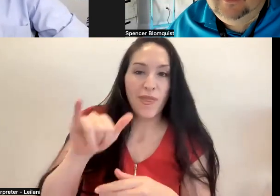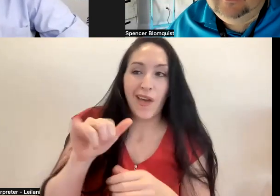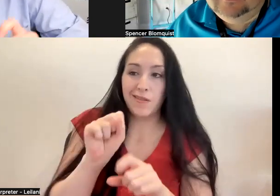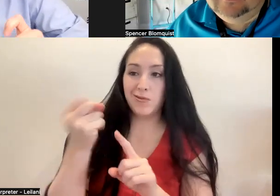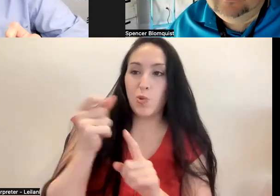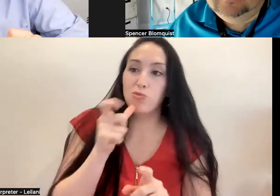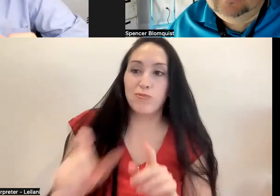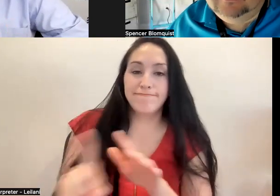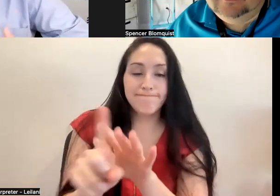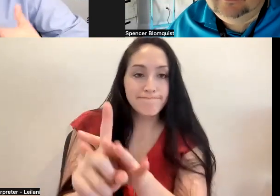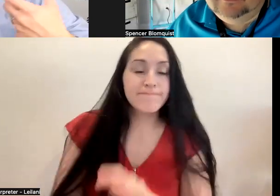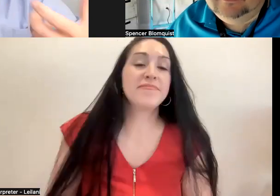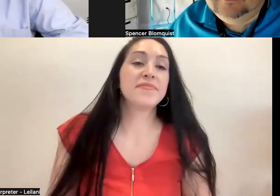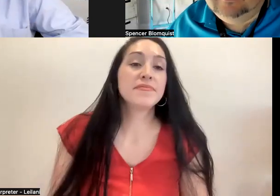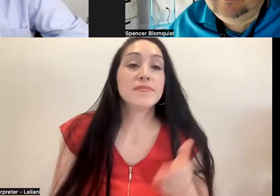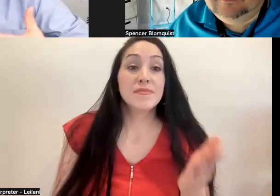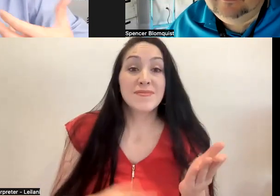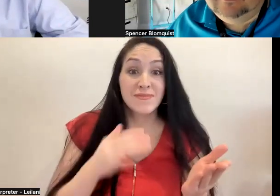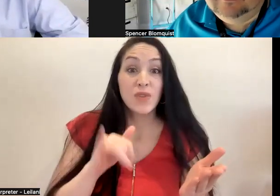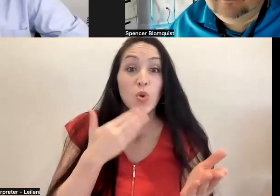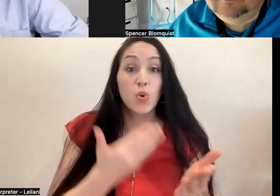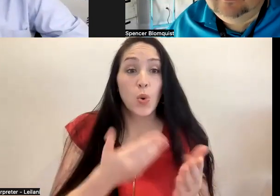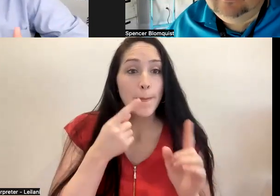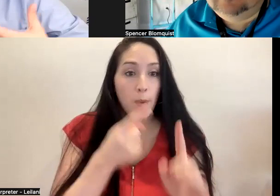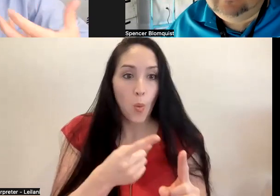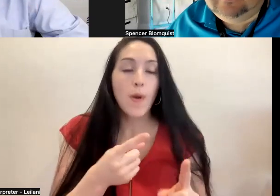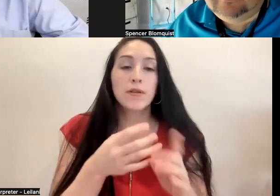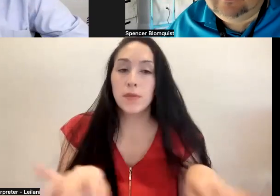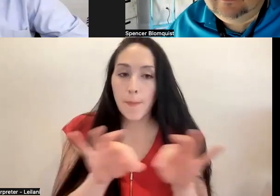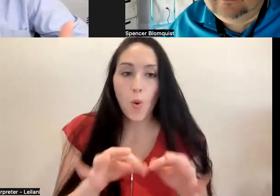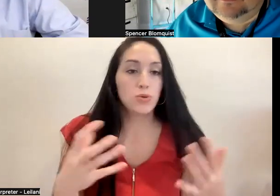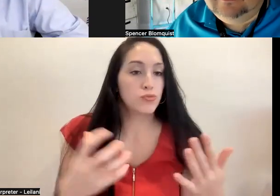your idea of you know, putting aside money when you can, to be able to say, because you